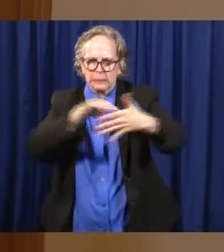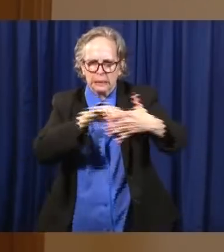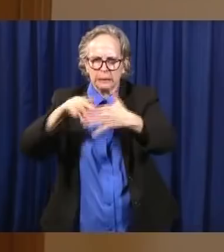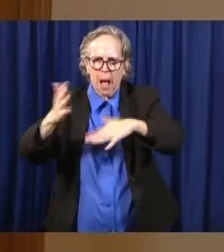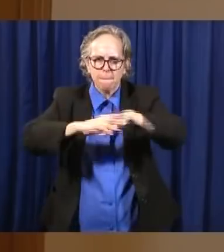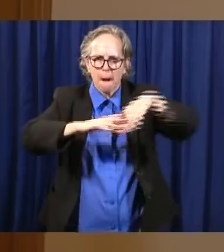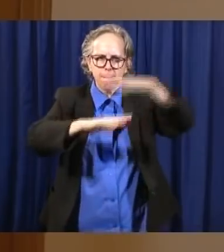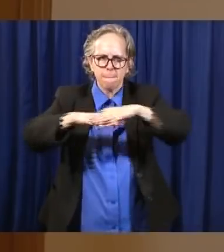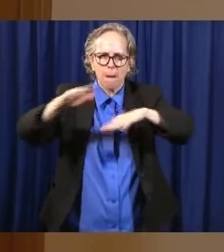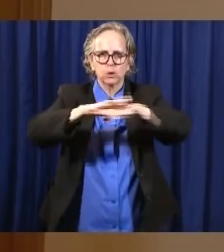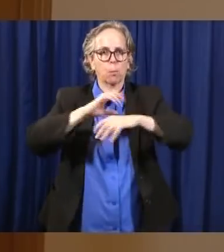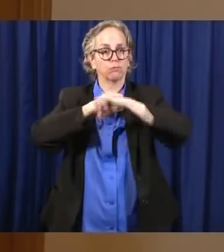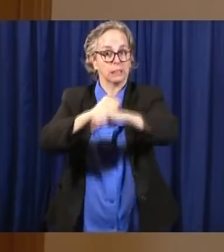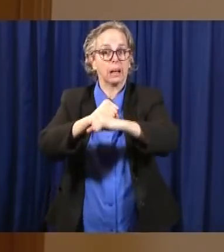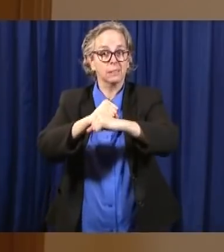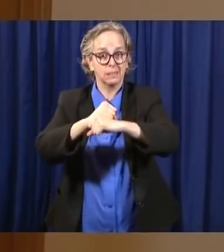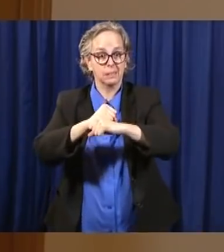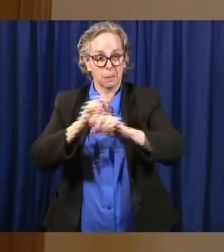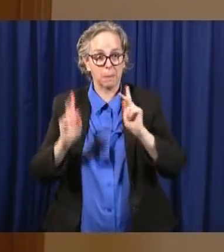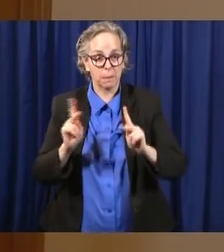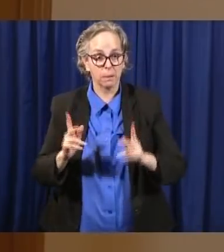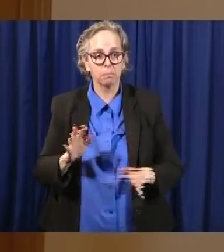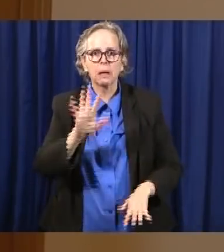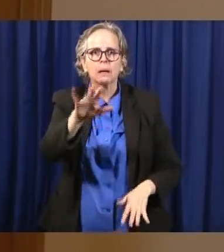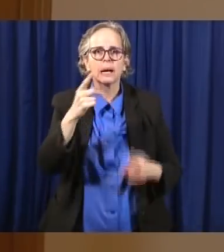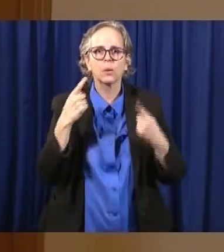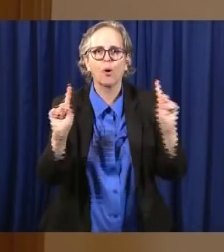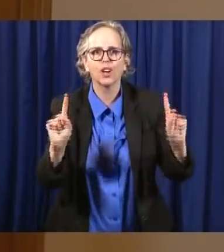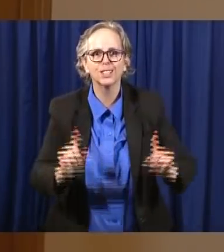WHEN YOU LAYER THEM OVER THE HOLES, COLLECTIVELY MAKES A